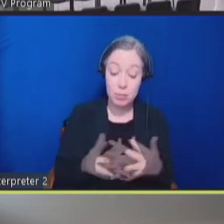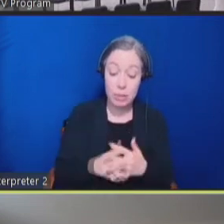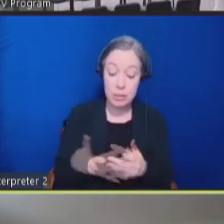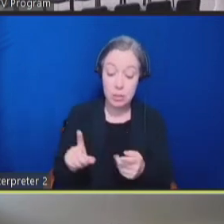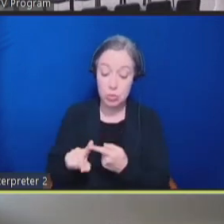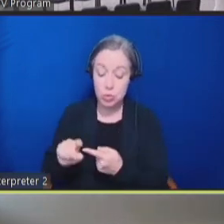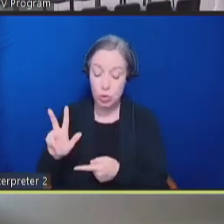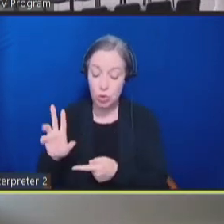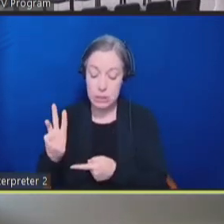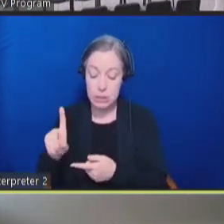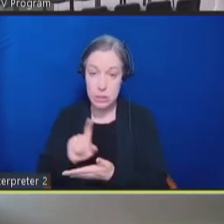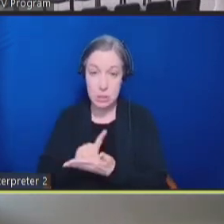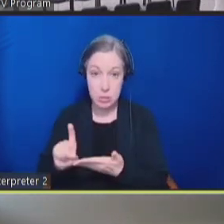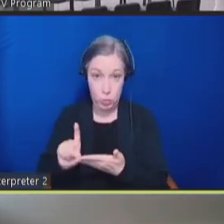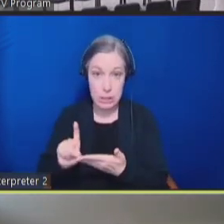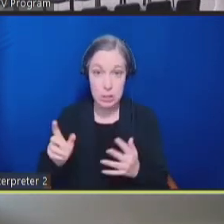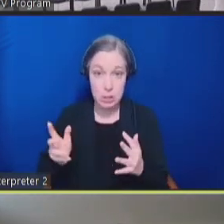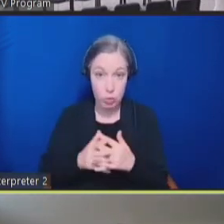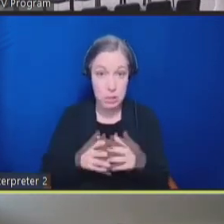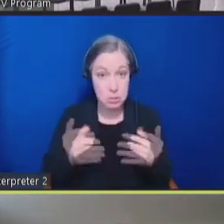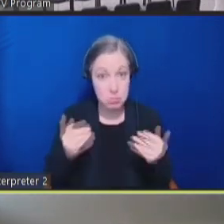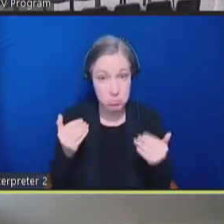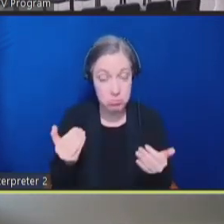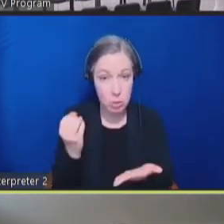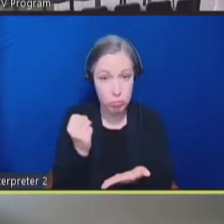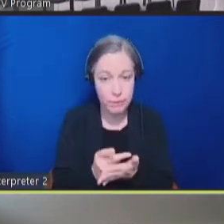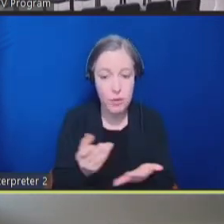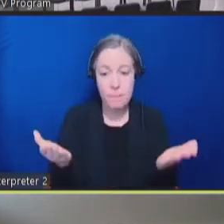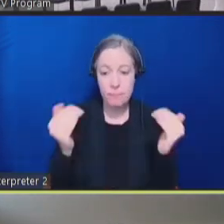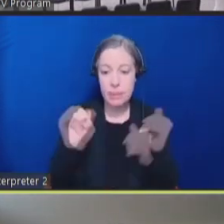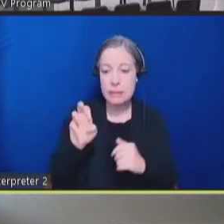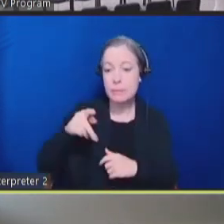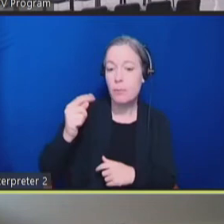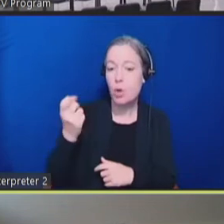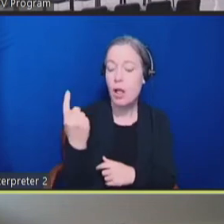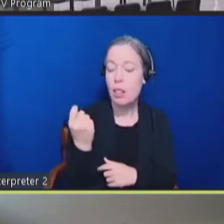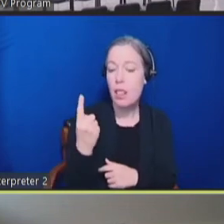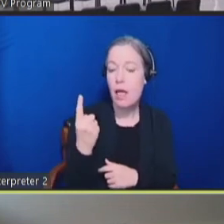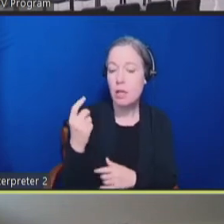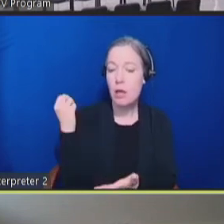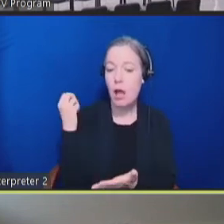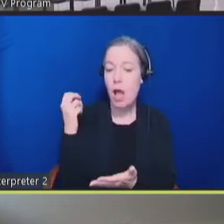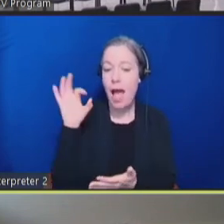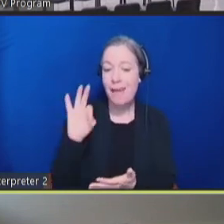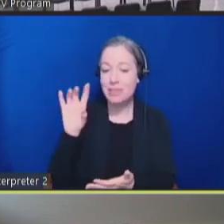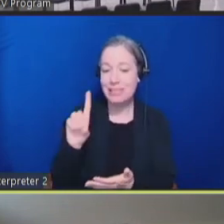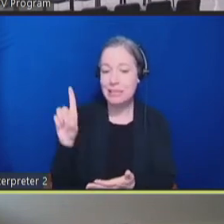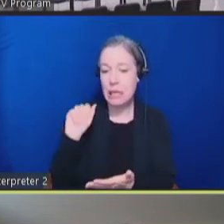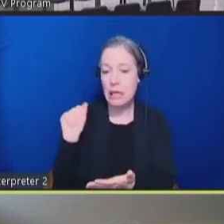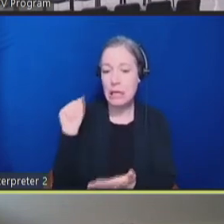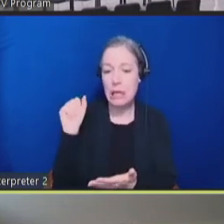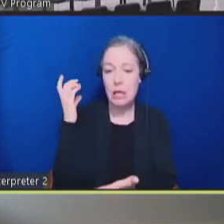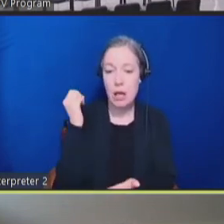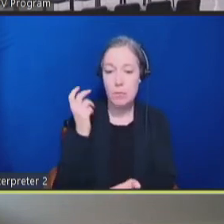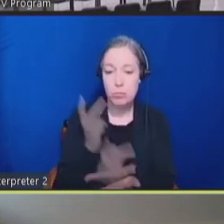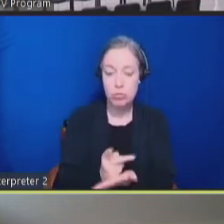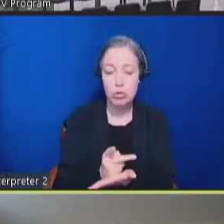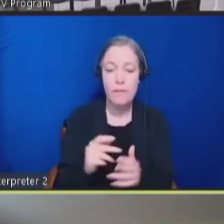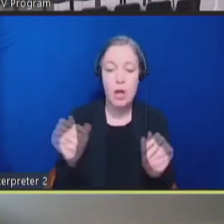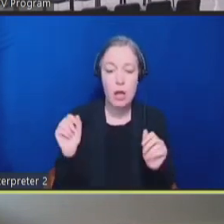On September 11th, FDA approved and authorized for emergency use, updated mRNA COVID-19 vaccines,